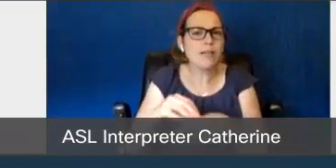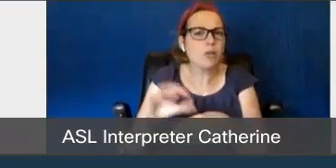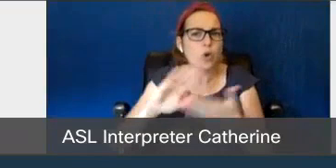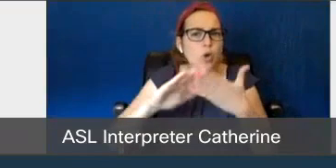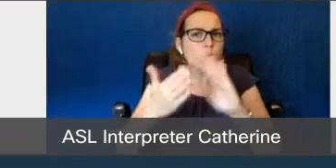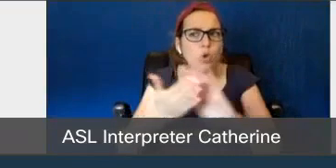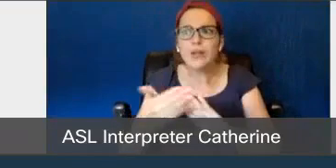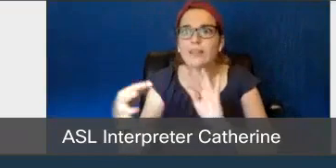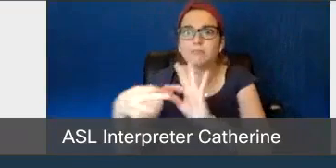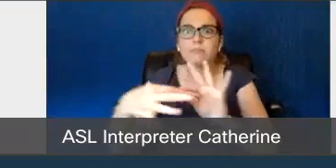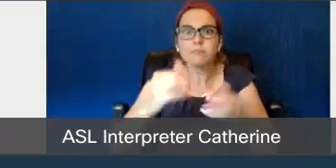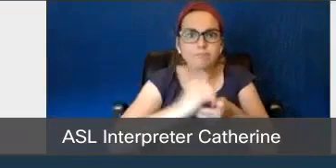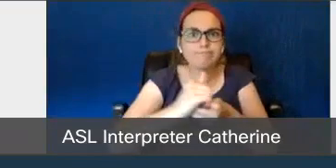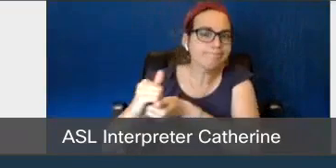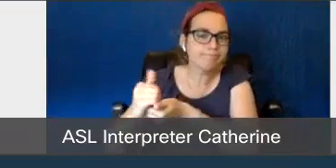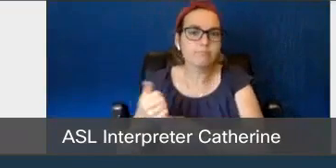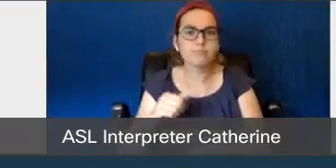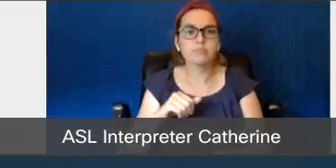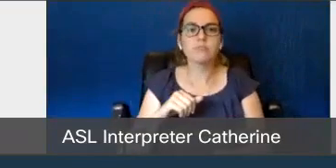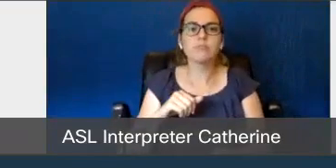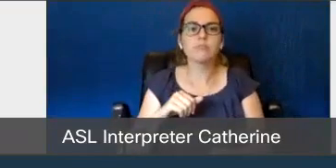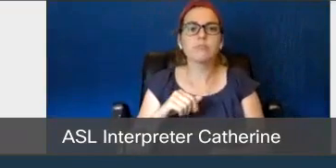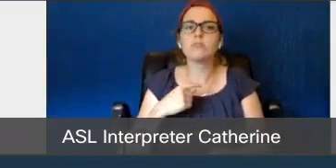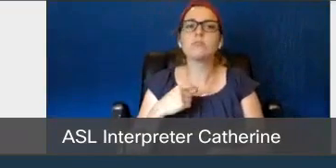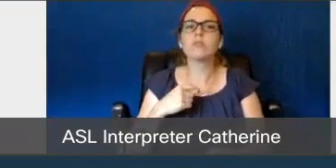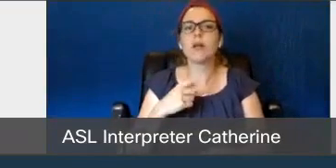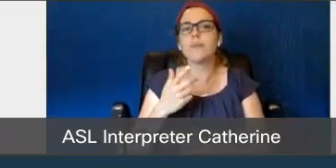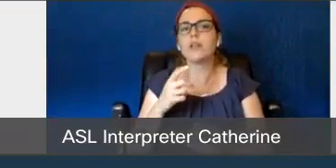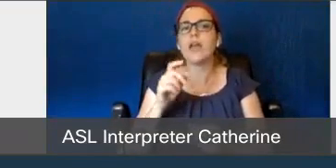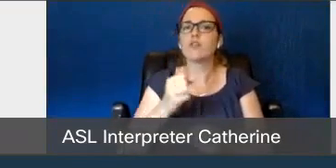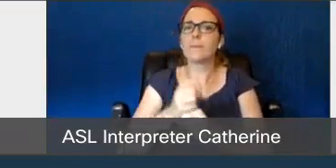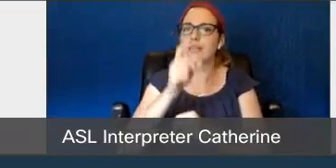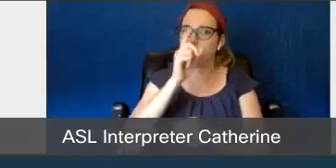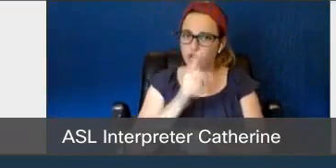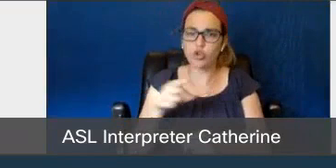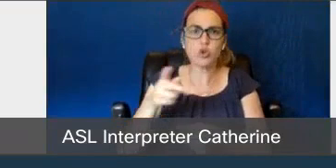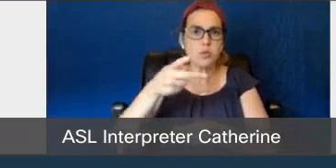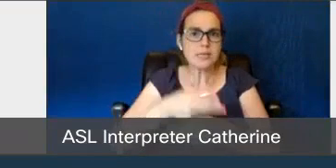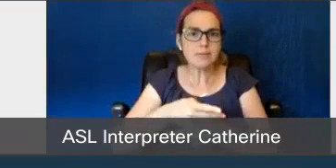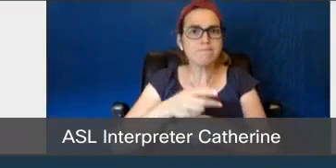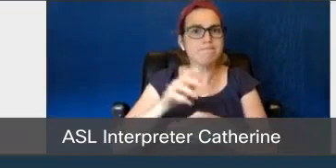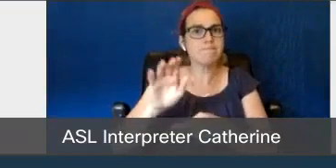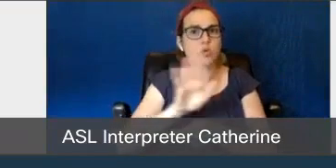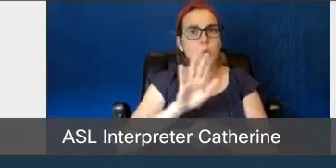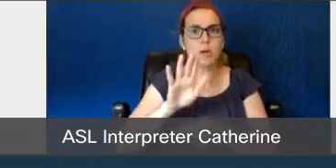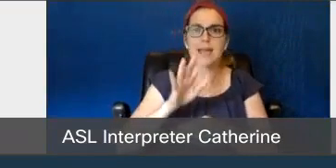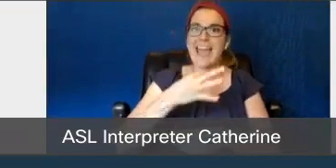And you always see this here, you gotta have the fine rolls and staying in your lane. Synergy, there's a lot of other programs